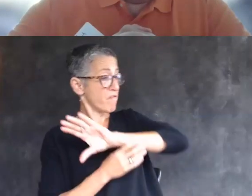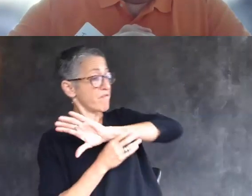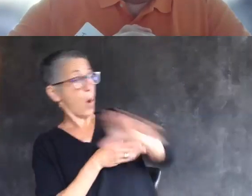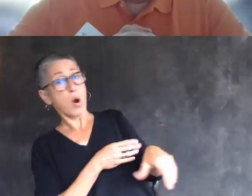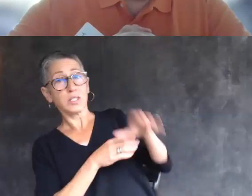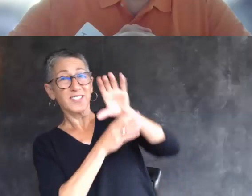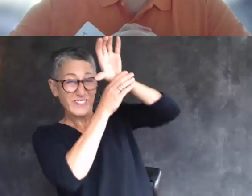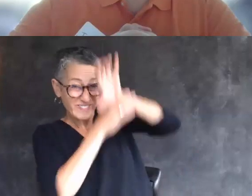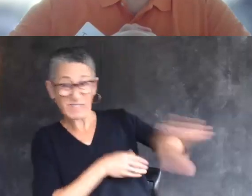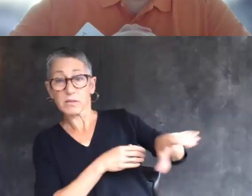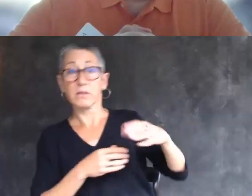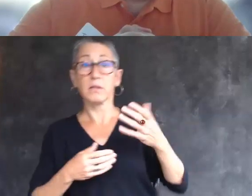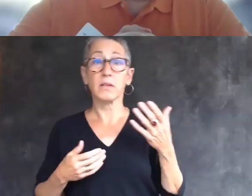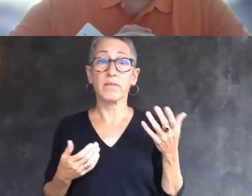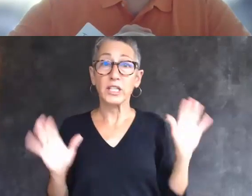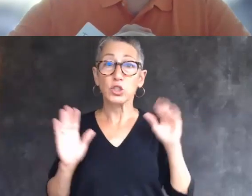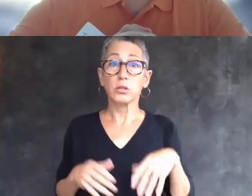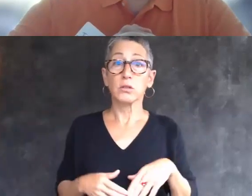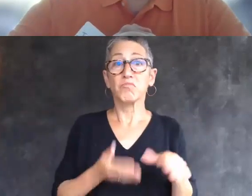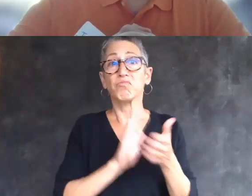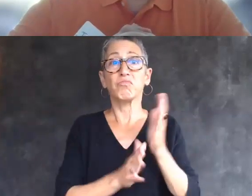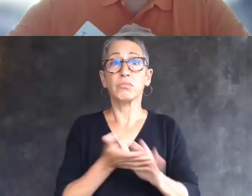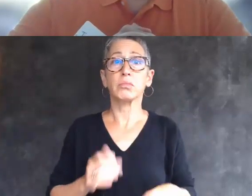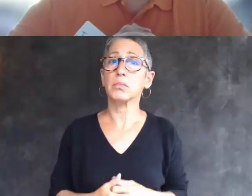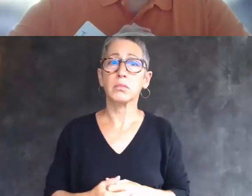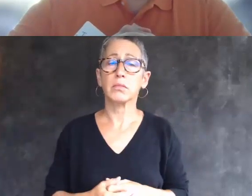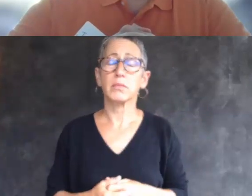There is no there's not I'm not going to say there's not a fix for that.